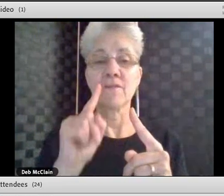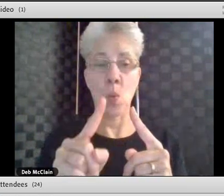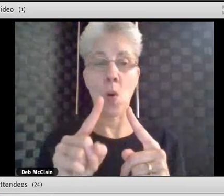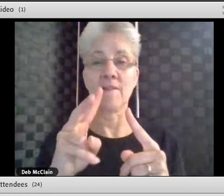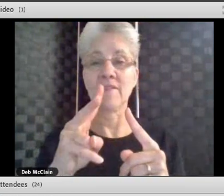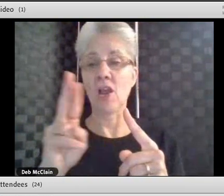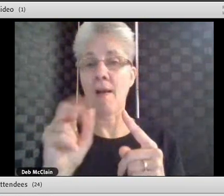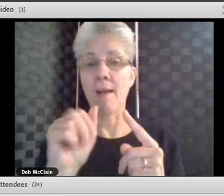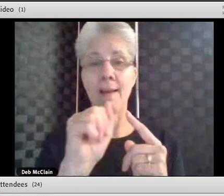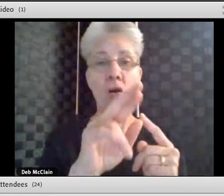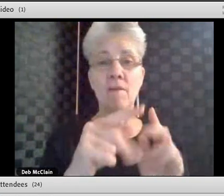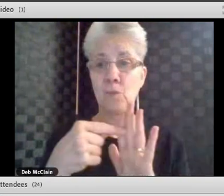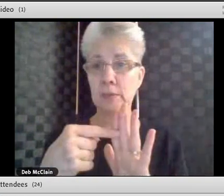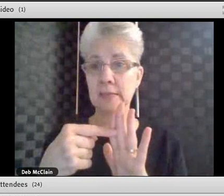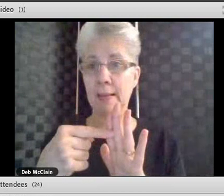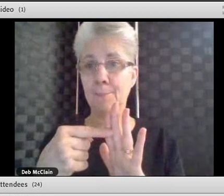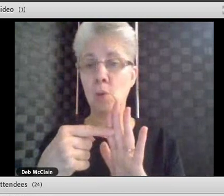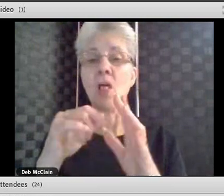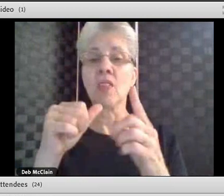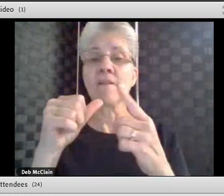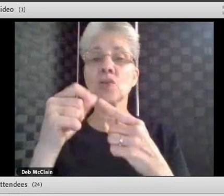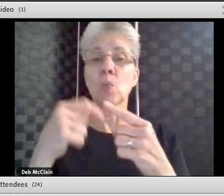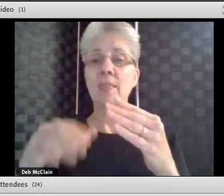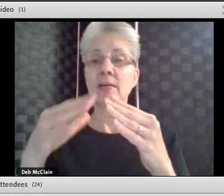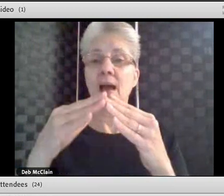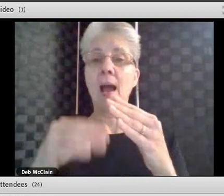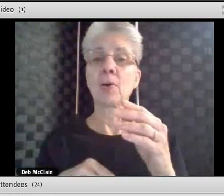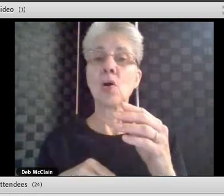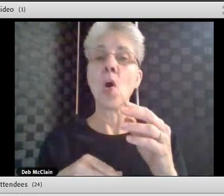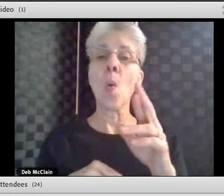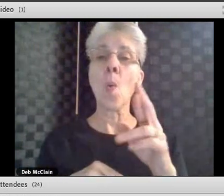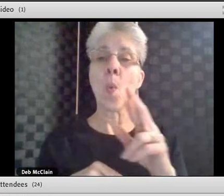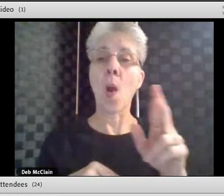For instance, this first one on the top right is an oxygen mask